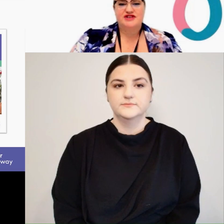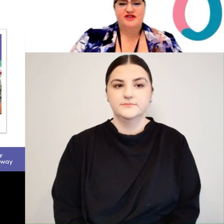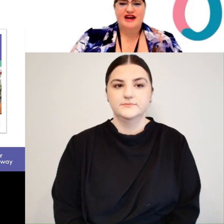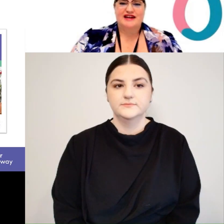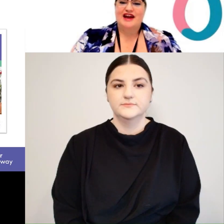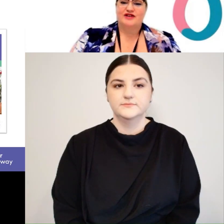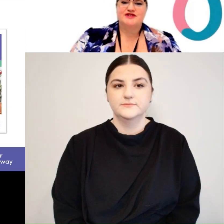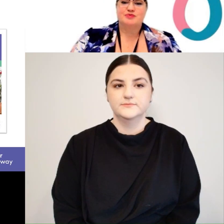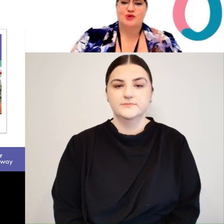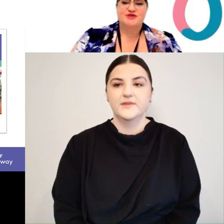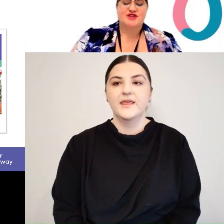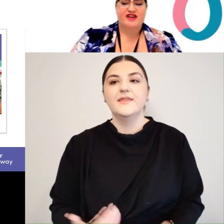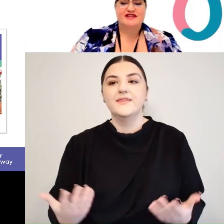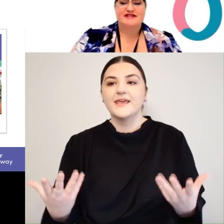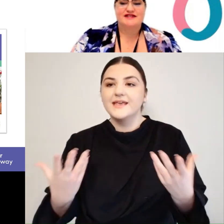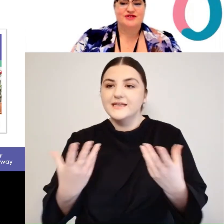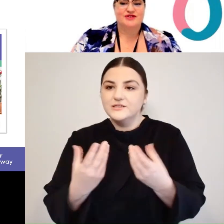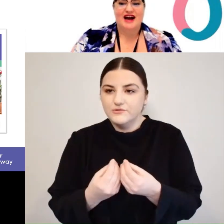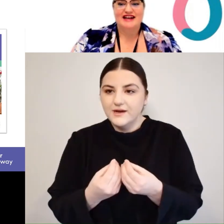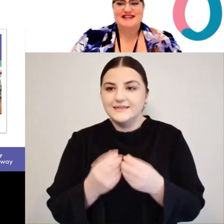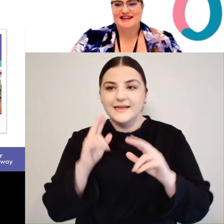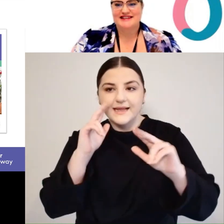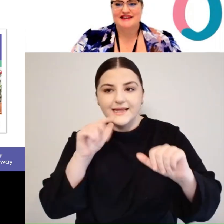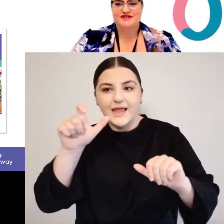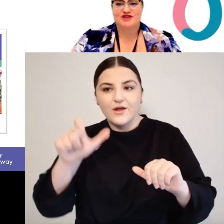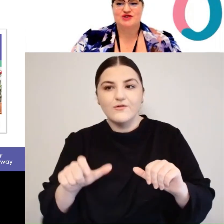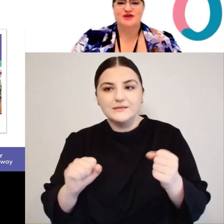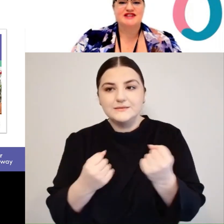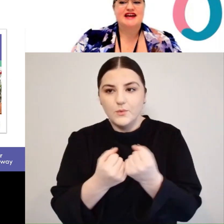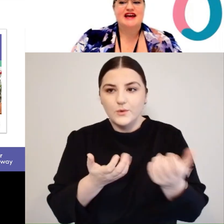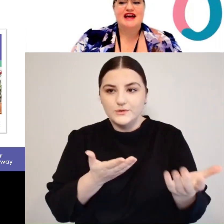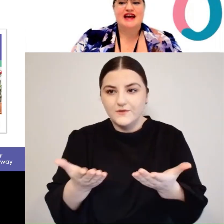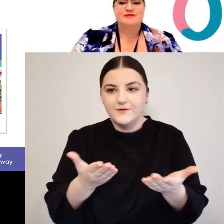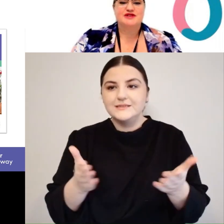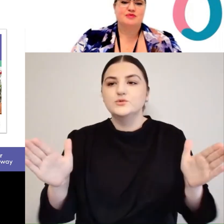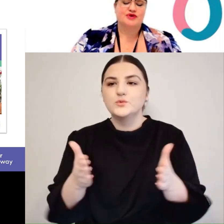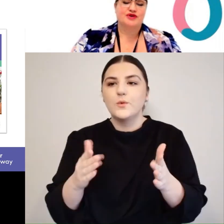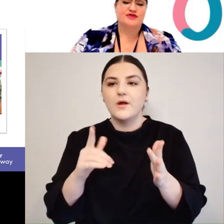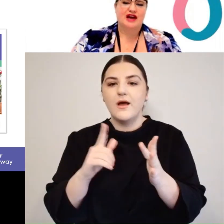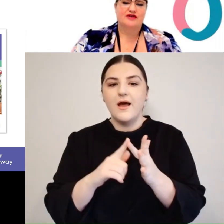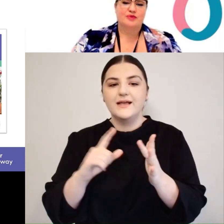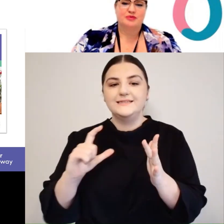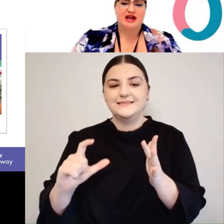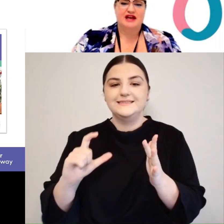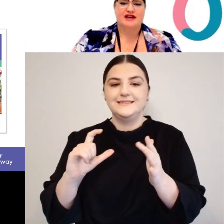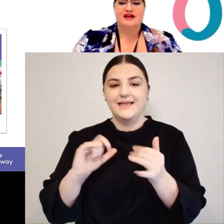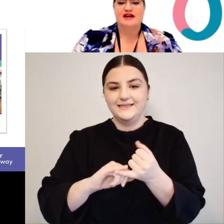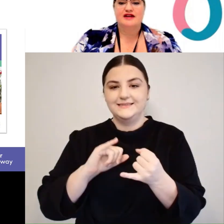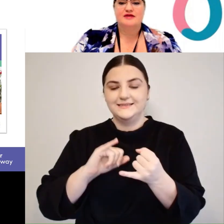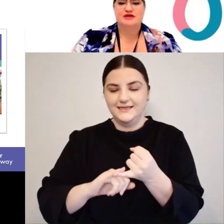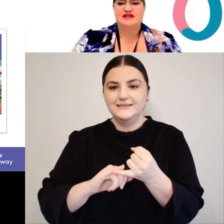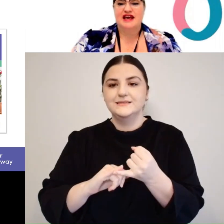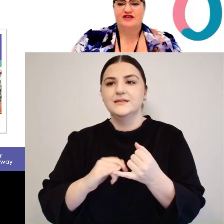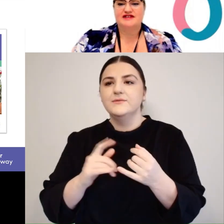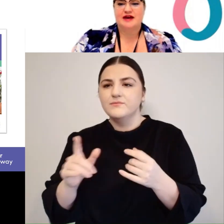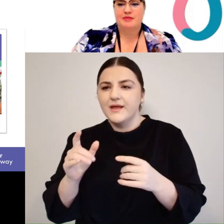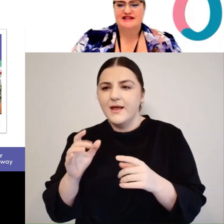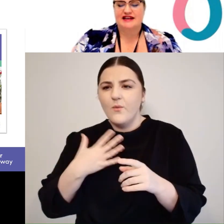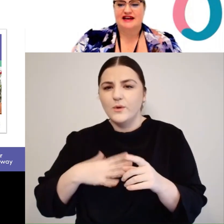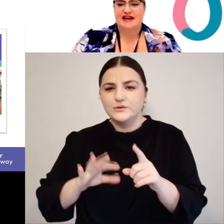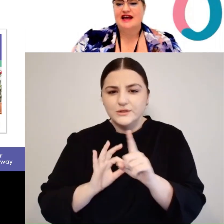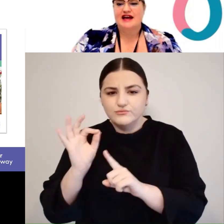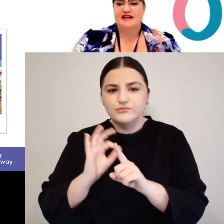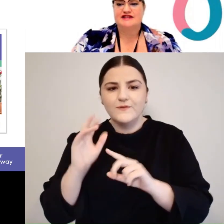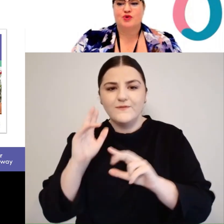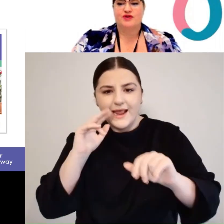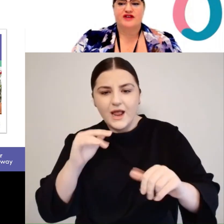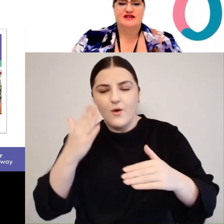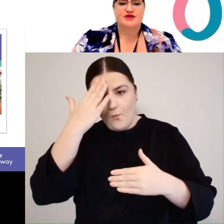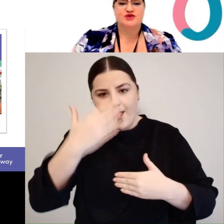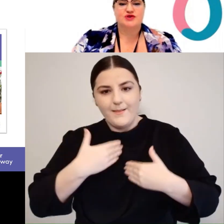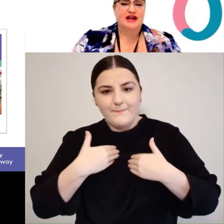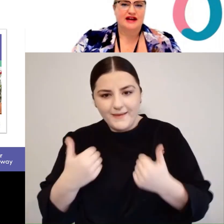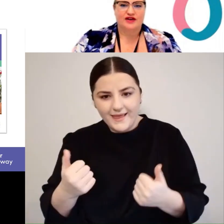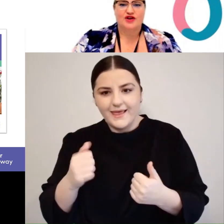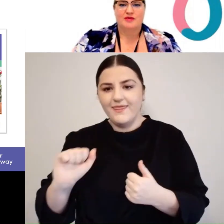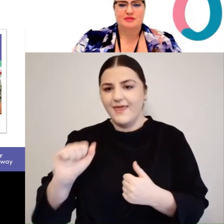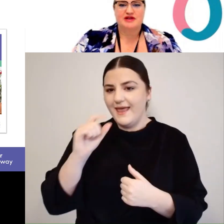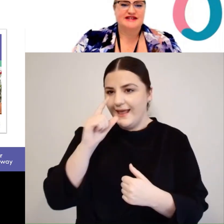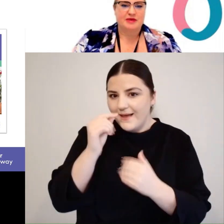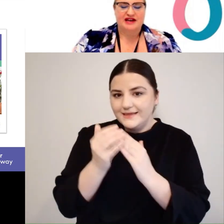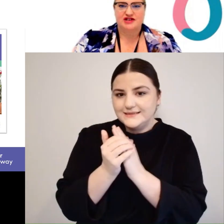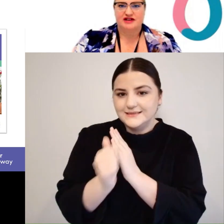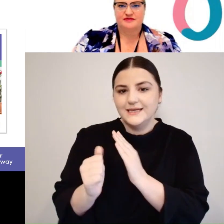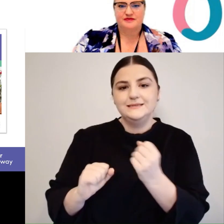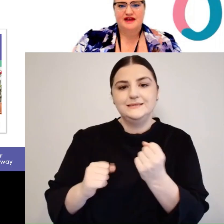The Integrated Carer Support Service, or ICSS for short, aims to improve carer wellbeing, build carers' capacity and support their social and economic participation.